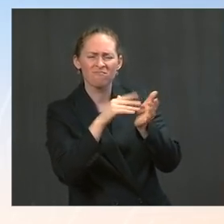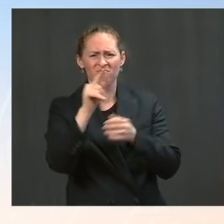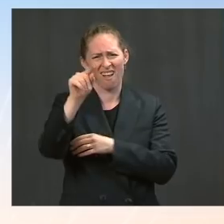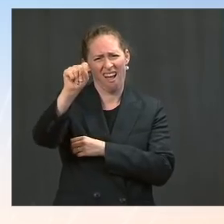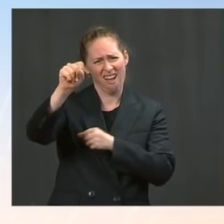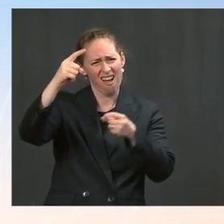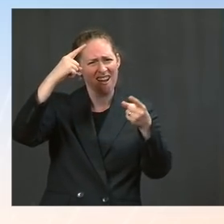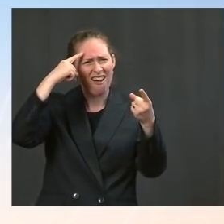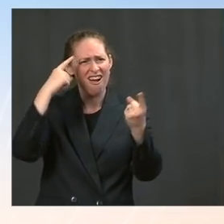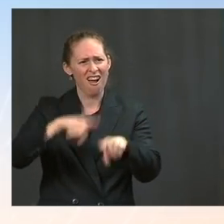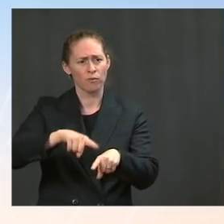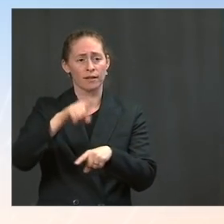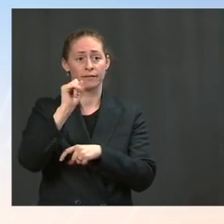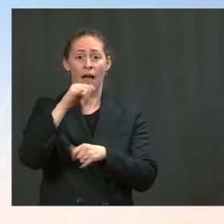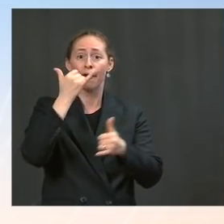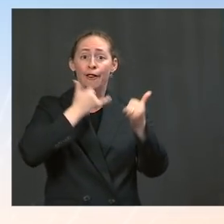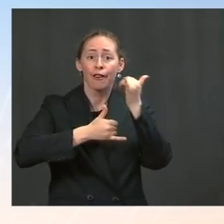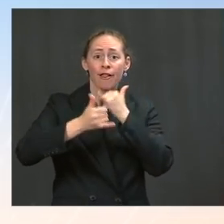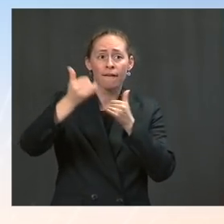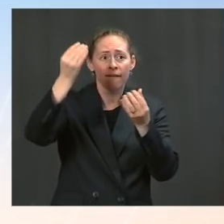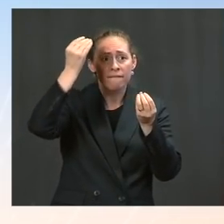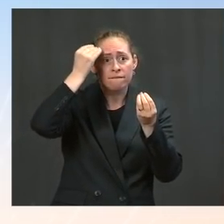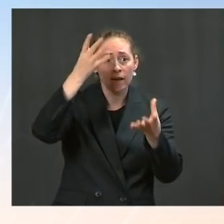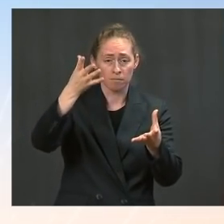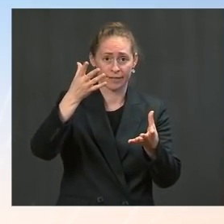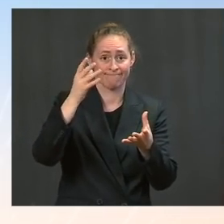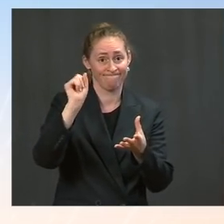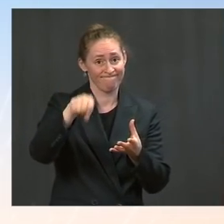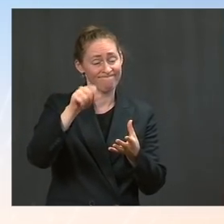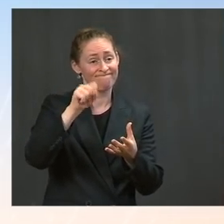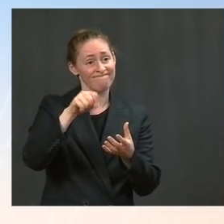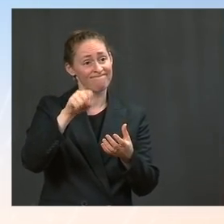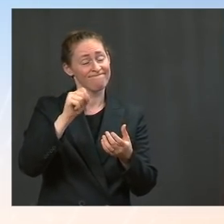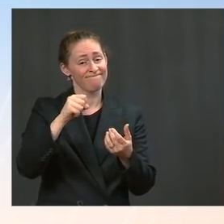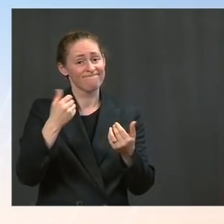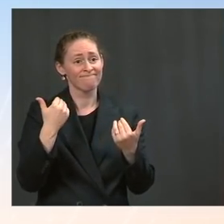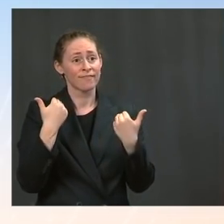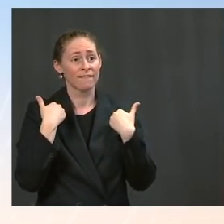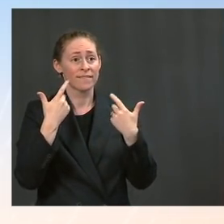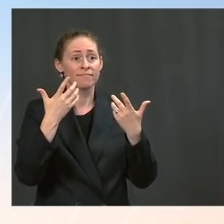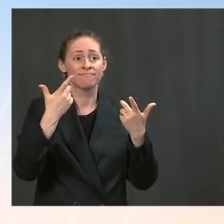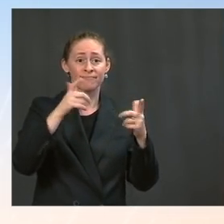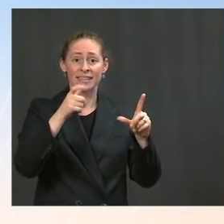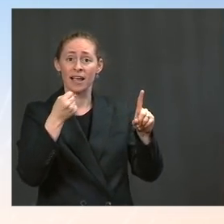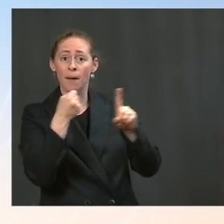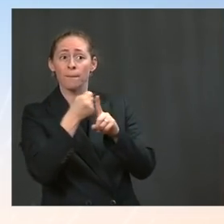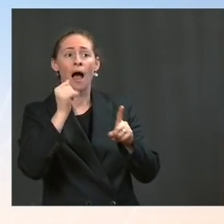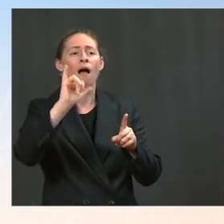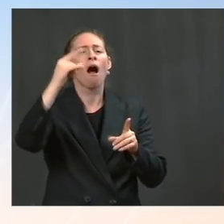the example I gave earlier about the impact on fertility of -- which is inaccurate and false;